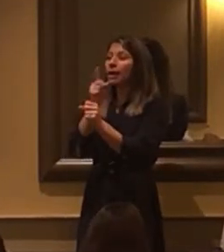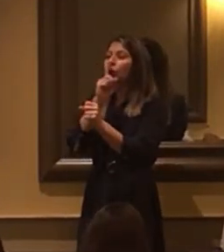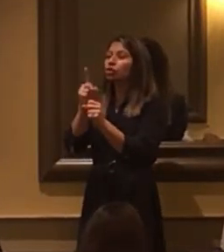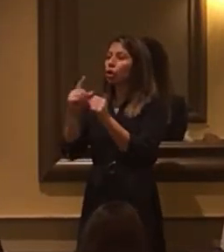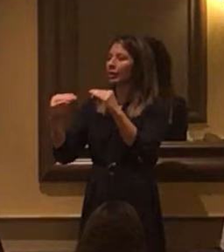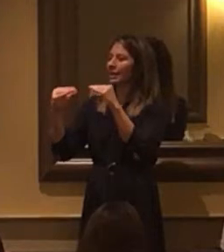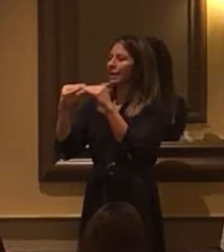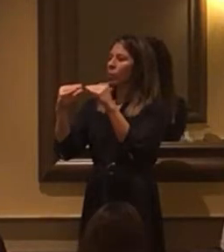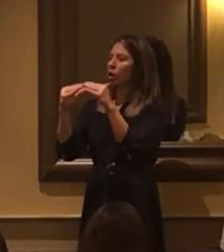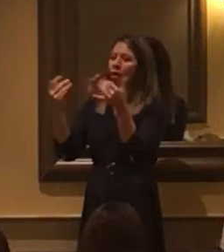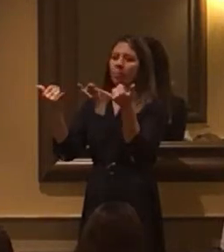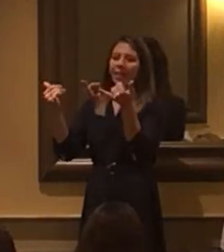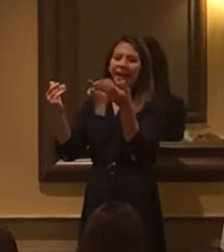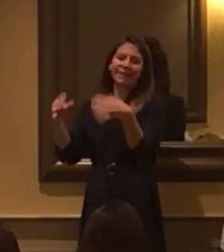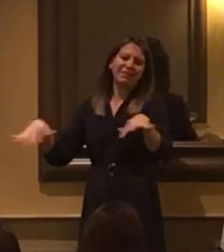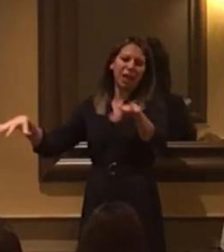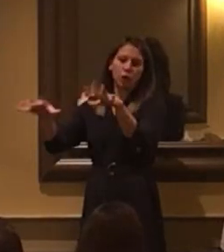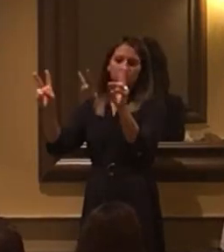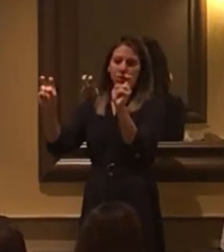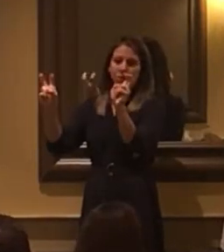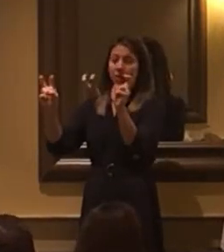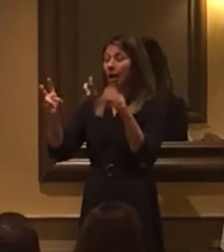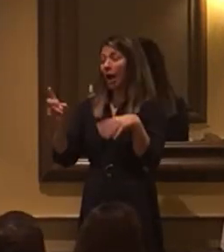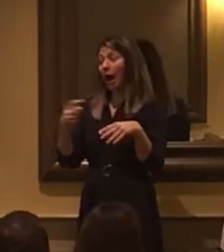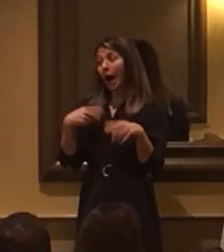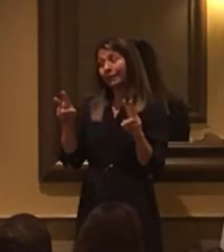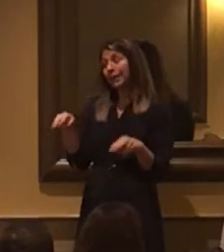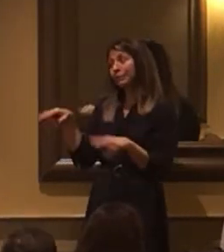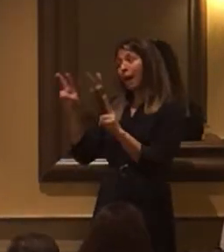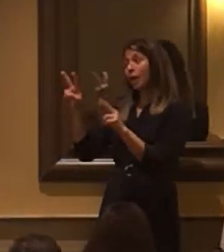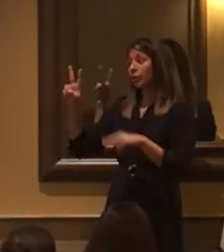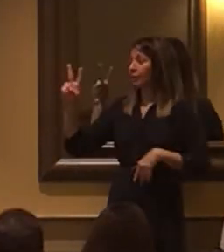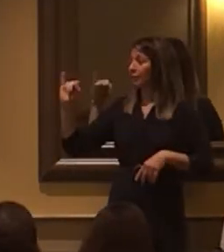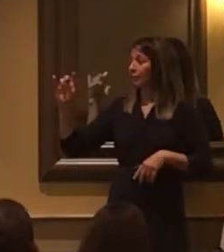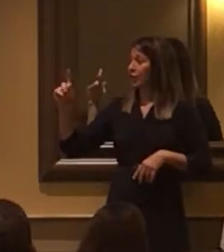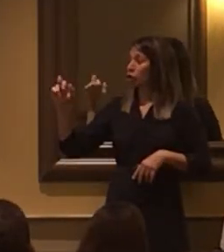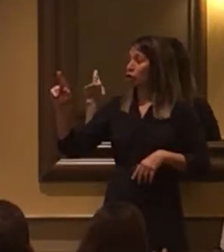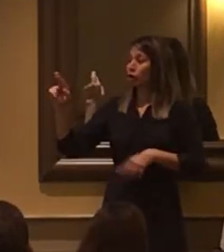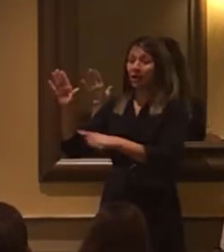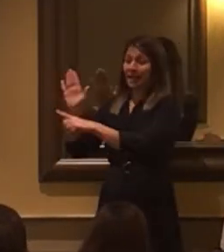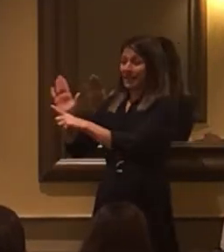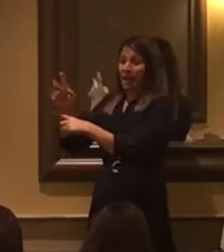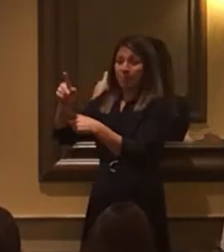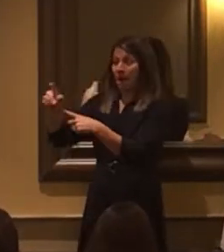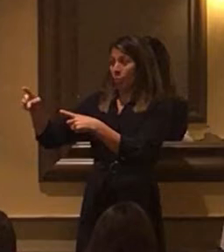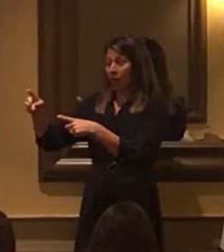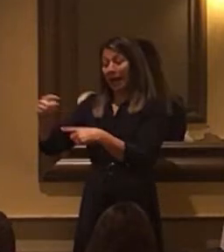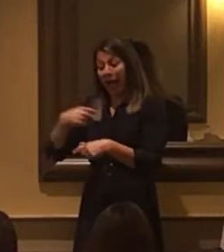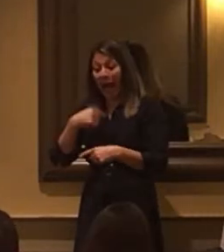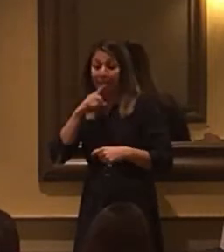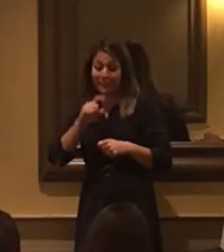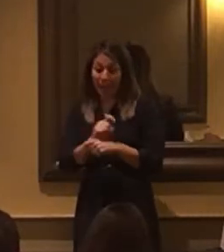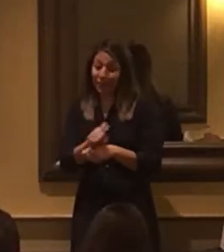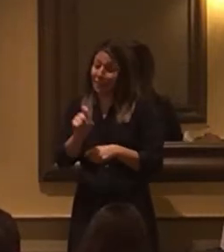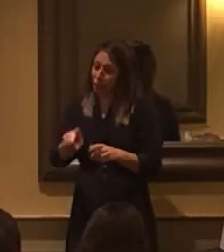I really admire Victor's PowerPoints and I definitely gonna be start doing those 'cause that was fantastic.